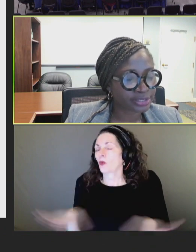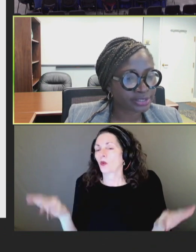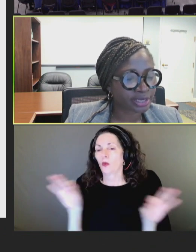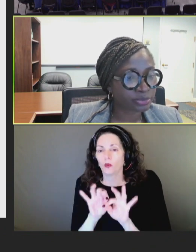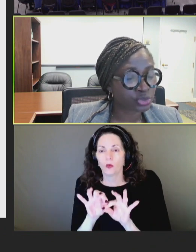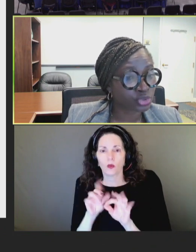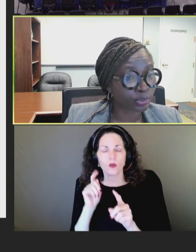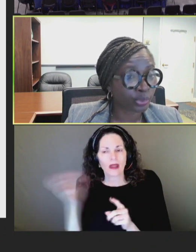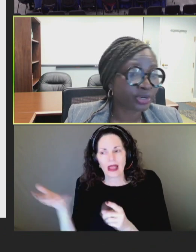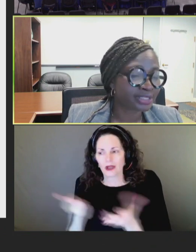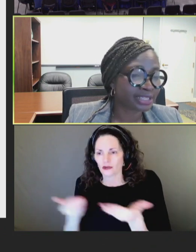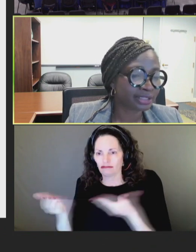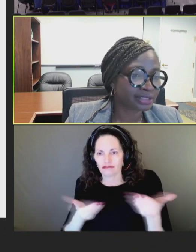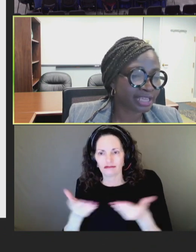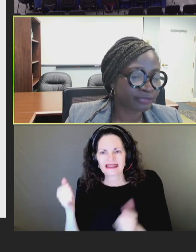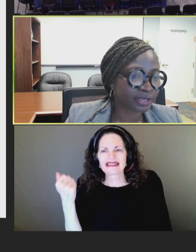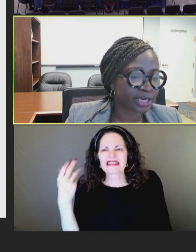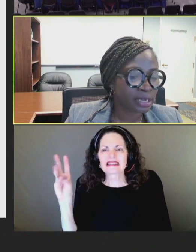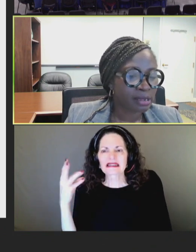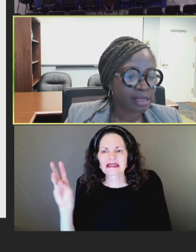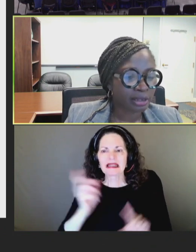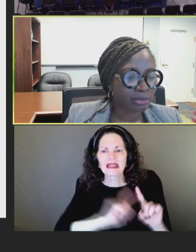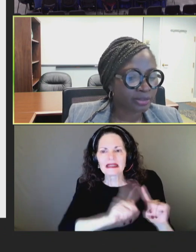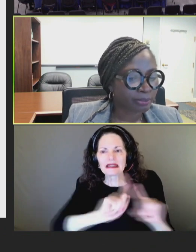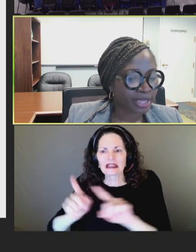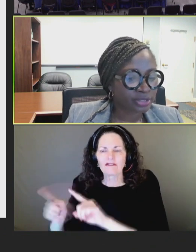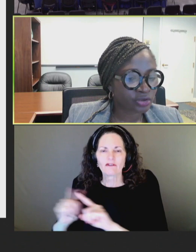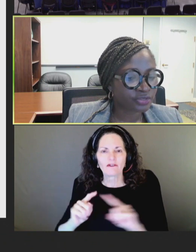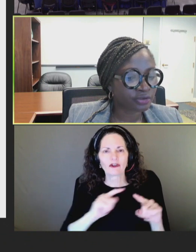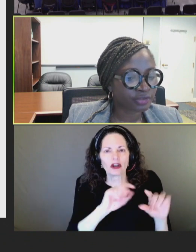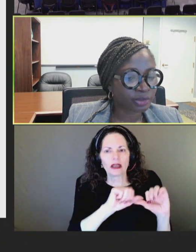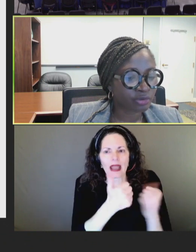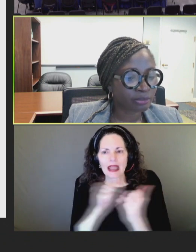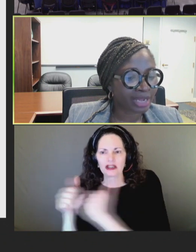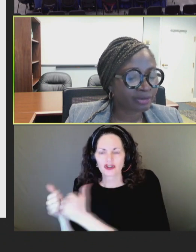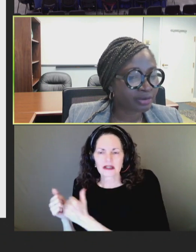systems to support us in this effort. The Mayor's Office of Immigrant, Migrant,